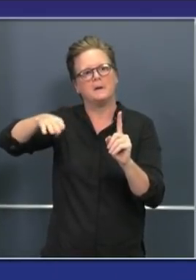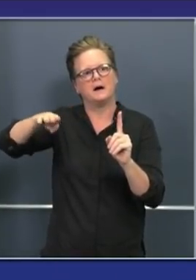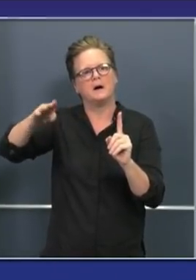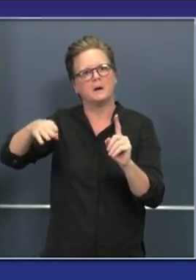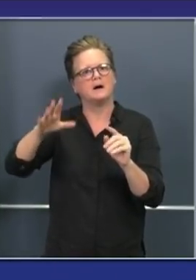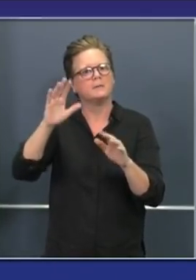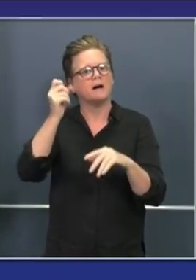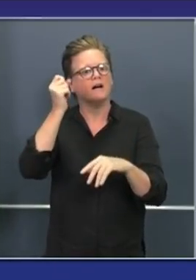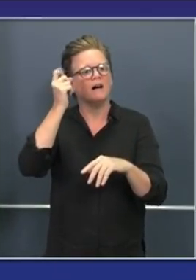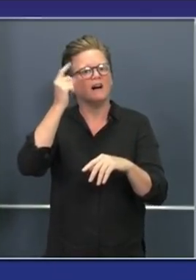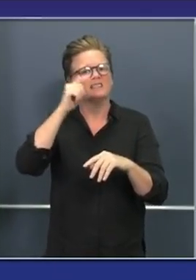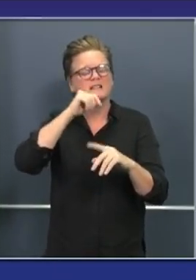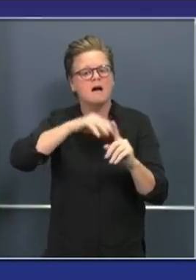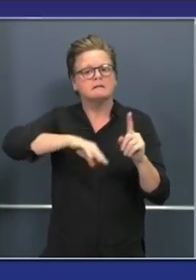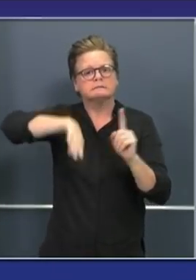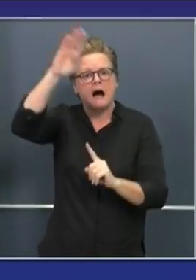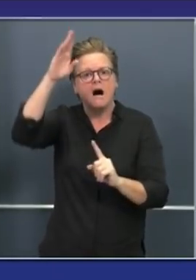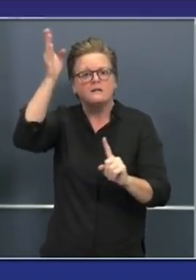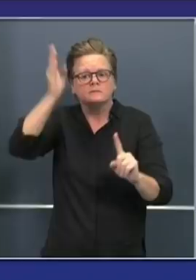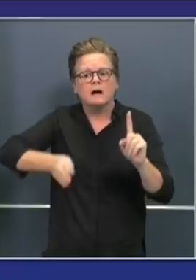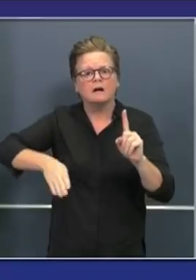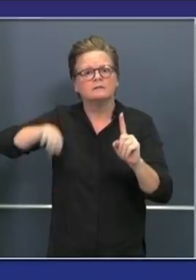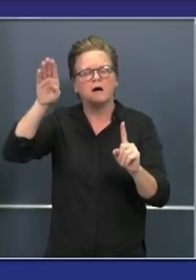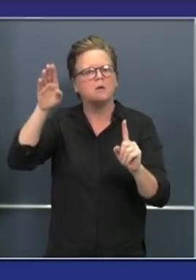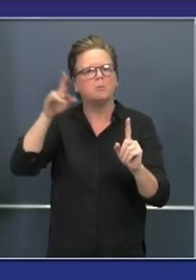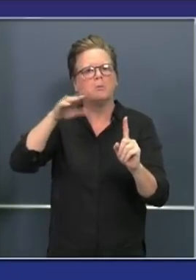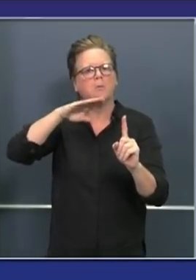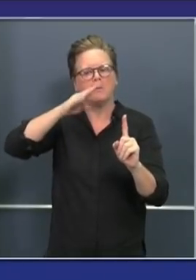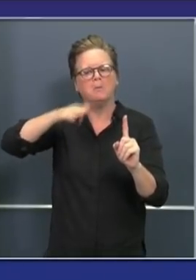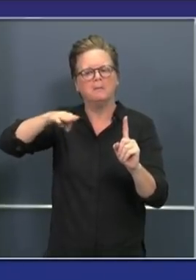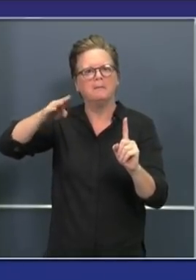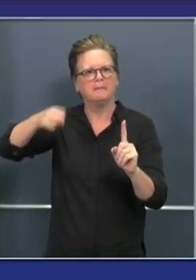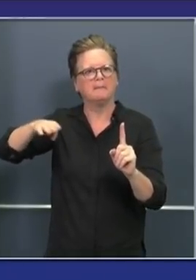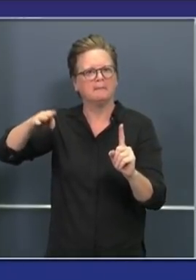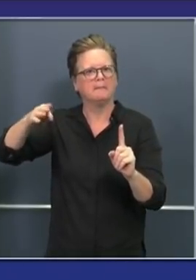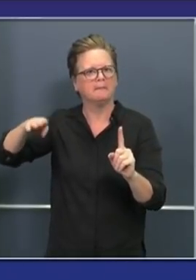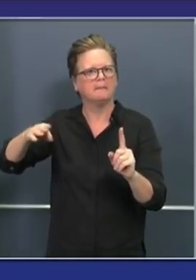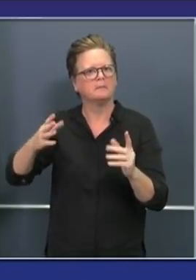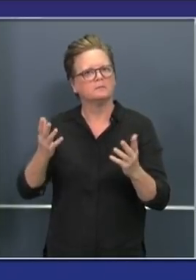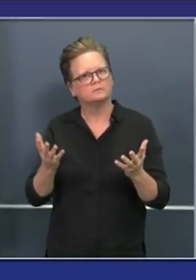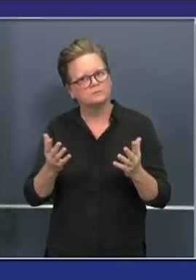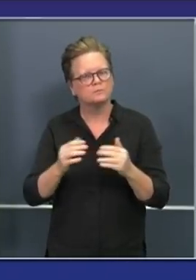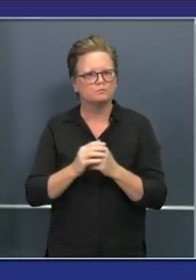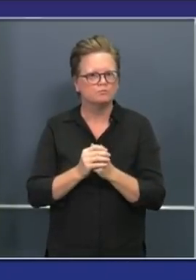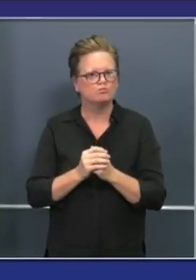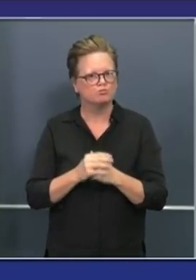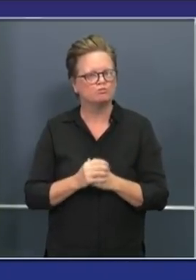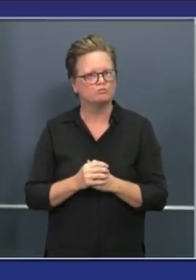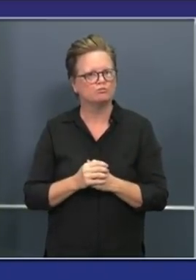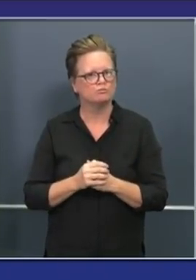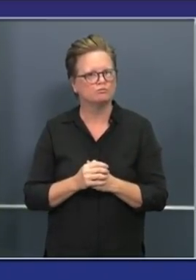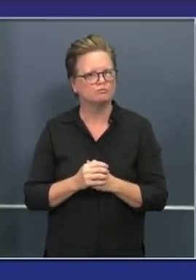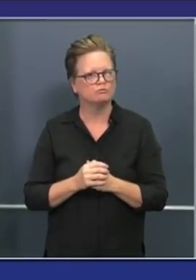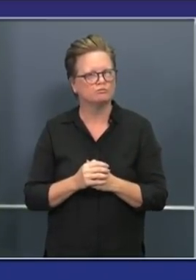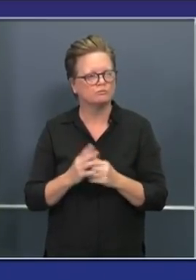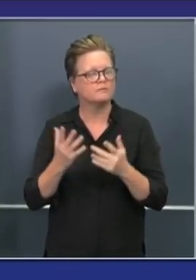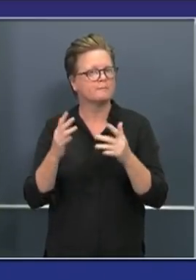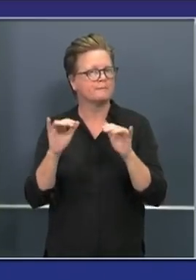VERY STABLE BAND, PARTICULARLY OVER THE LAST 14 DAYS. AGAIN, 4.5%. A FEW WEEKS AGO I WOULD HAVE